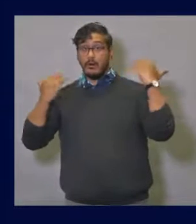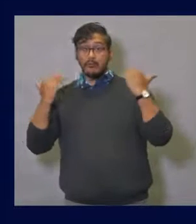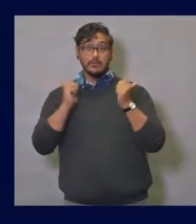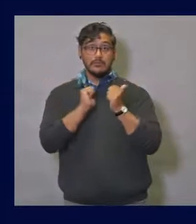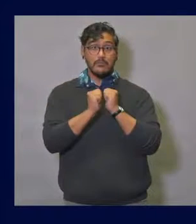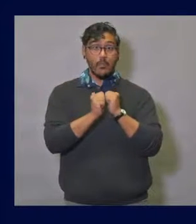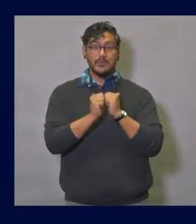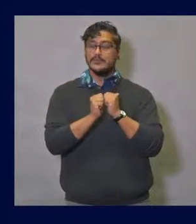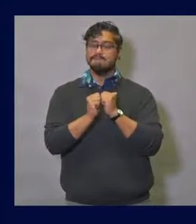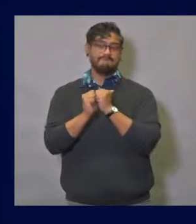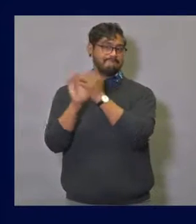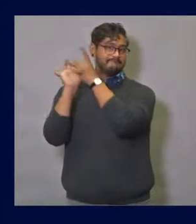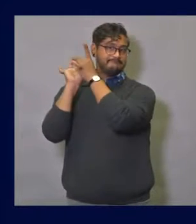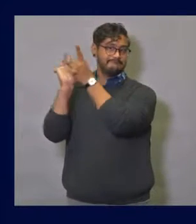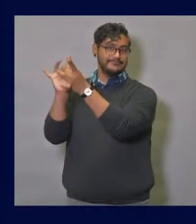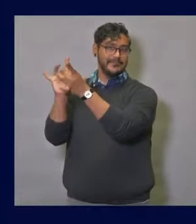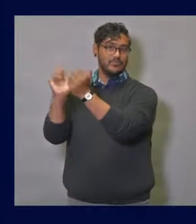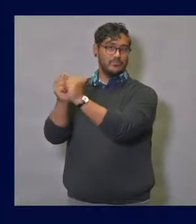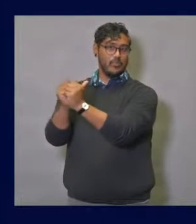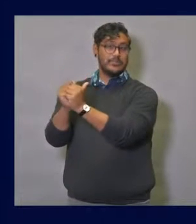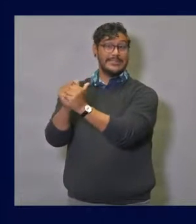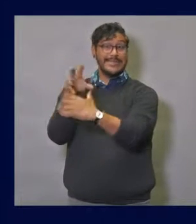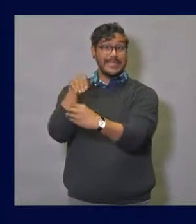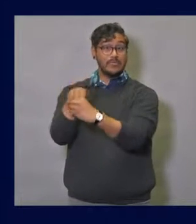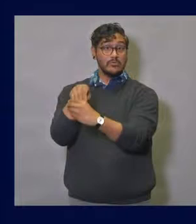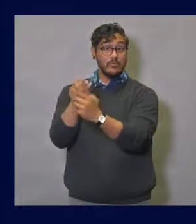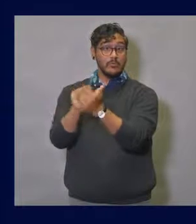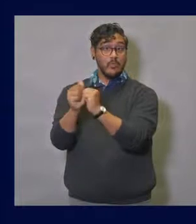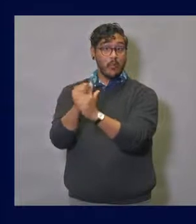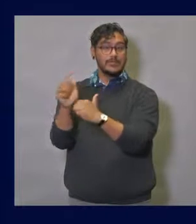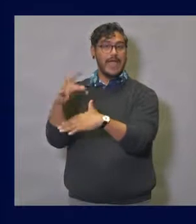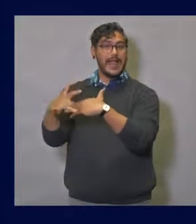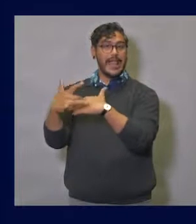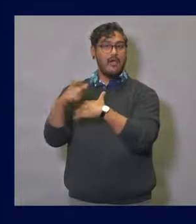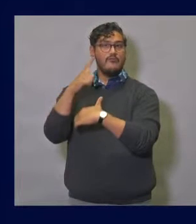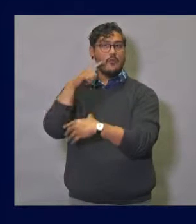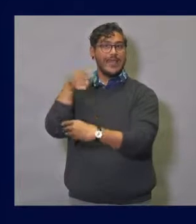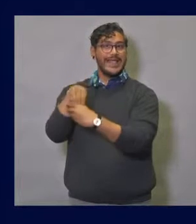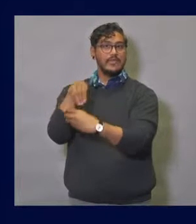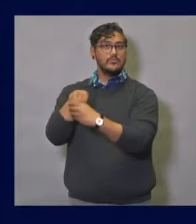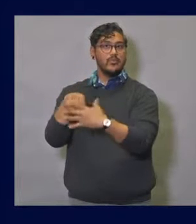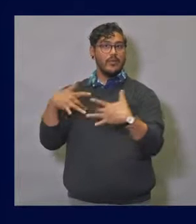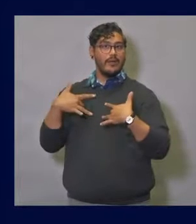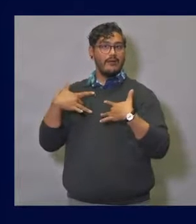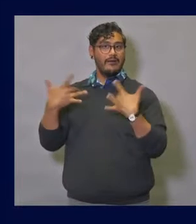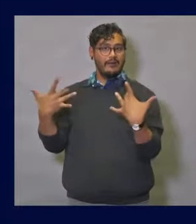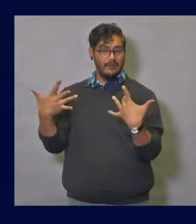FOR YOUTH AND ADULT RECREATIONAL